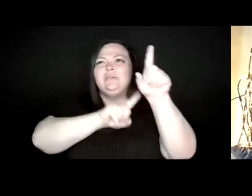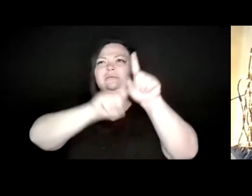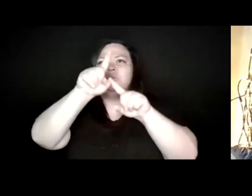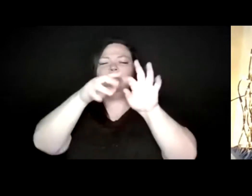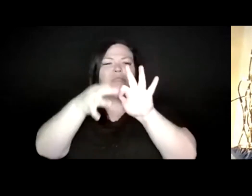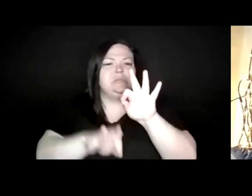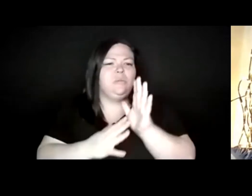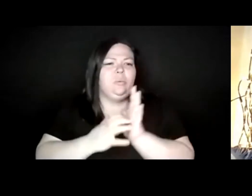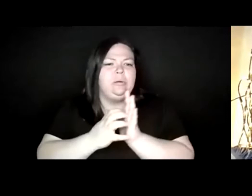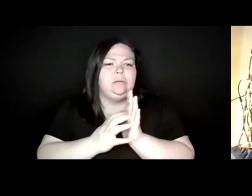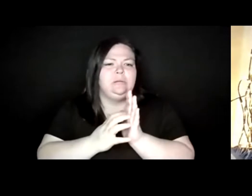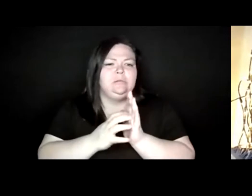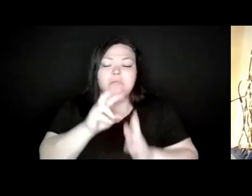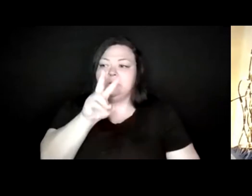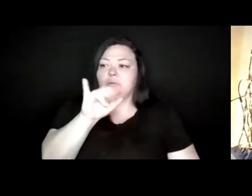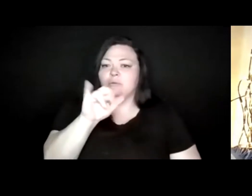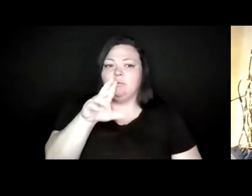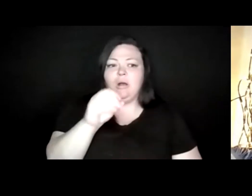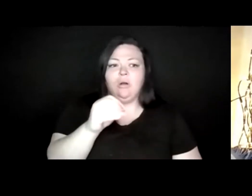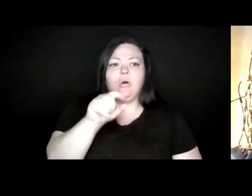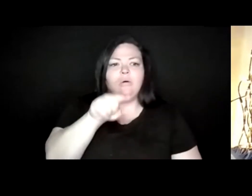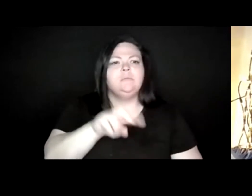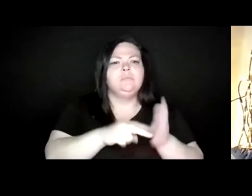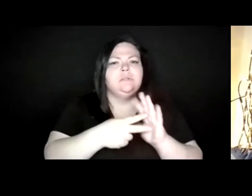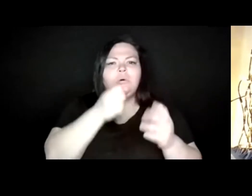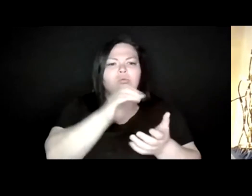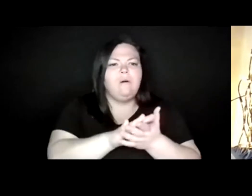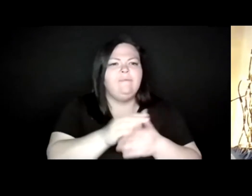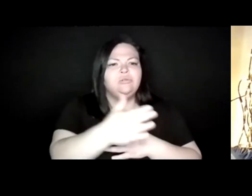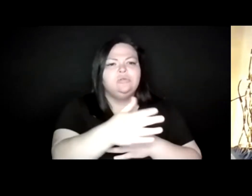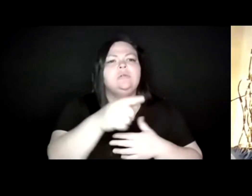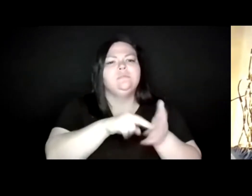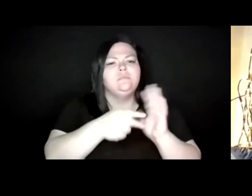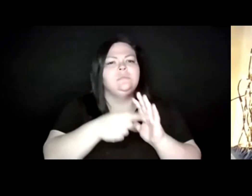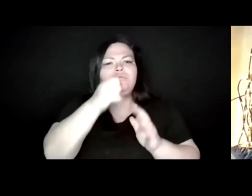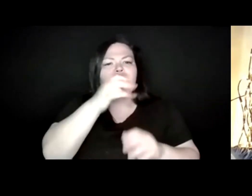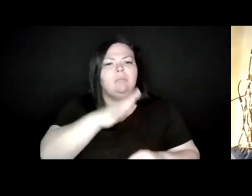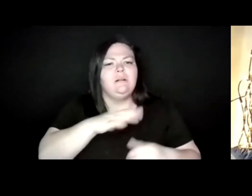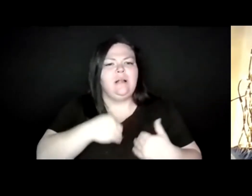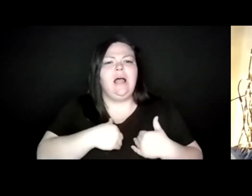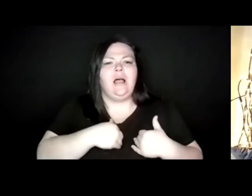Virago: a fishwife, a woman with a mouth full of brine.//